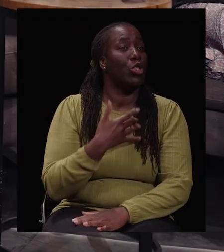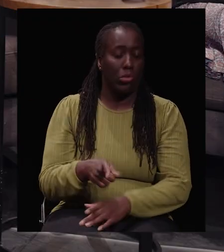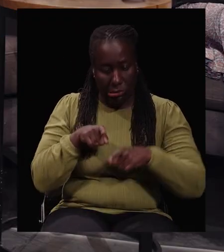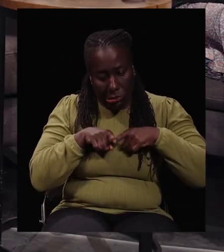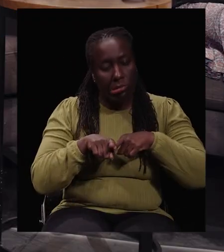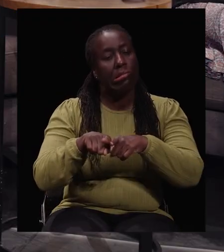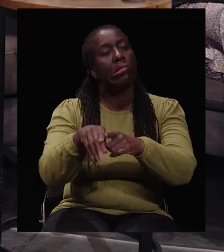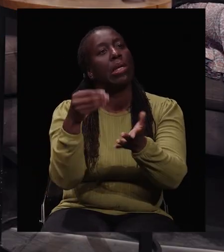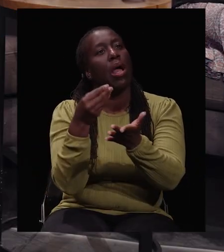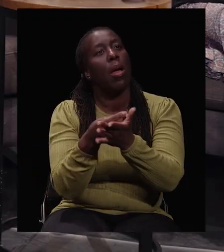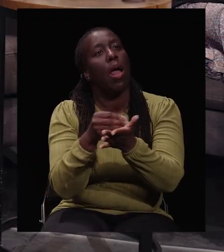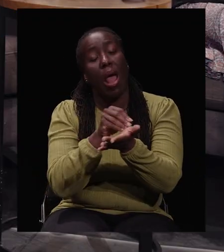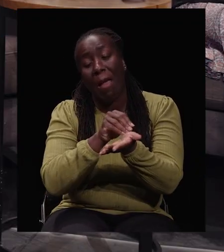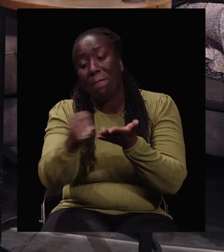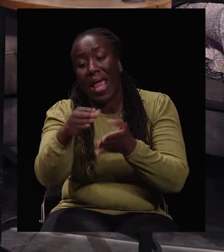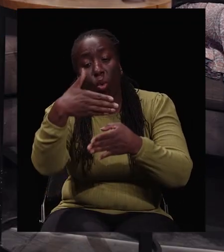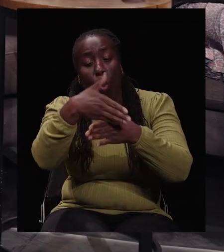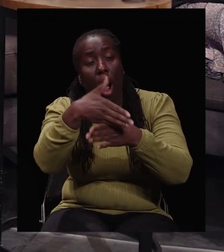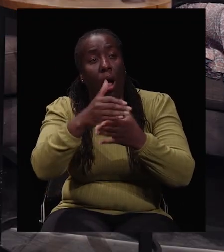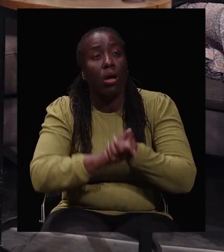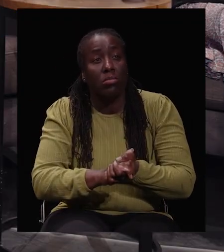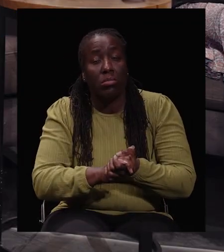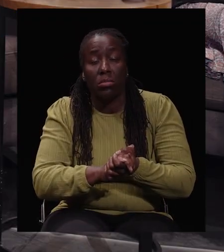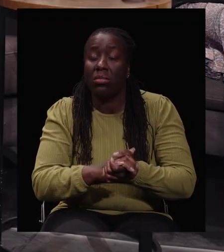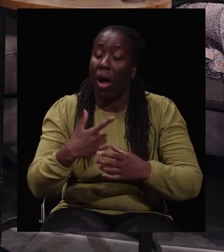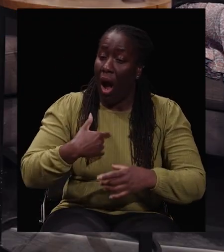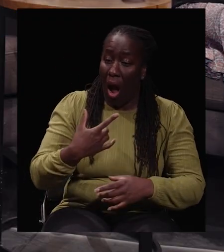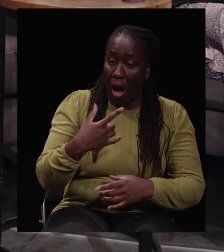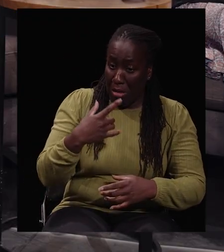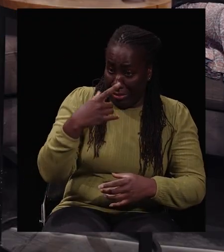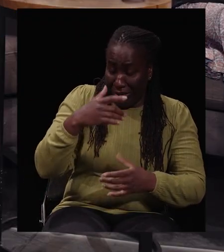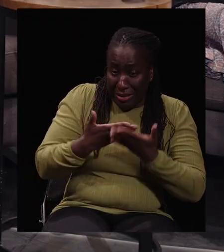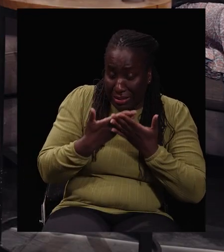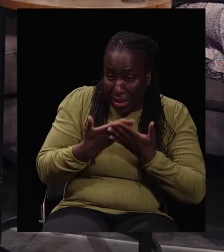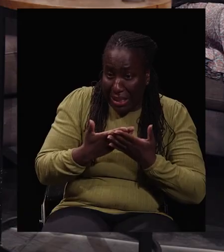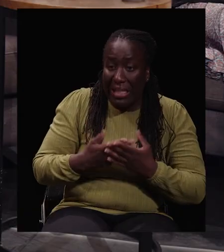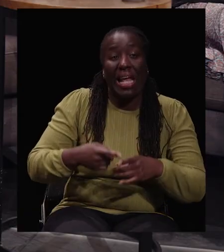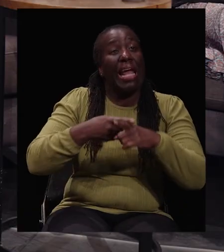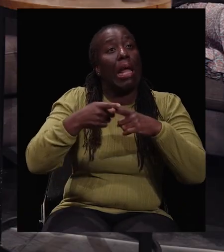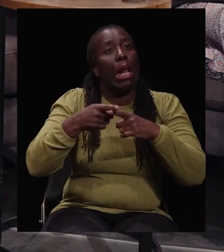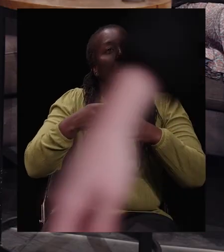paid work is a real issue. I couldn't even study English literature at uni. I was the first person to go,